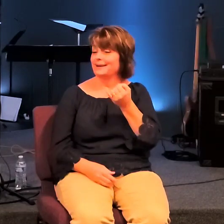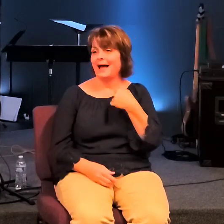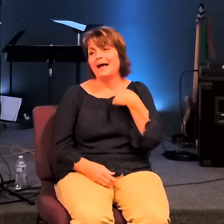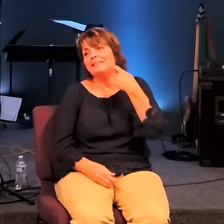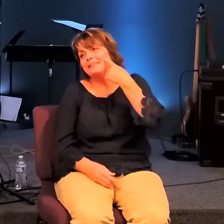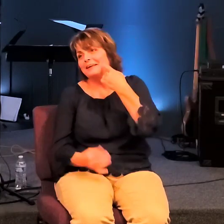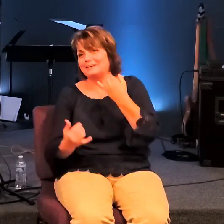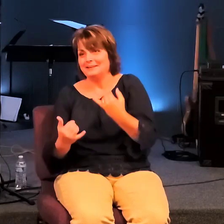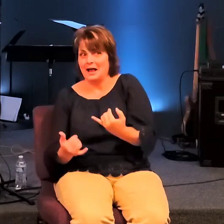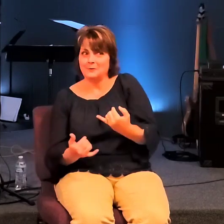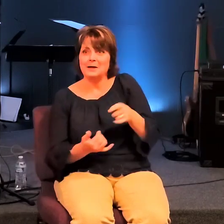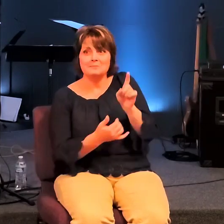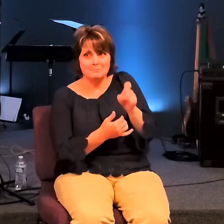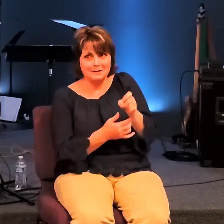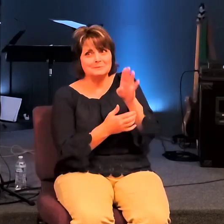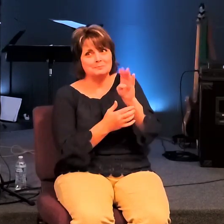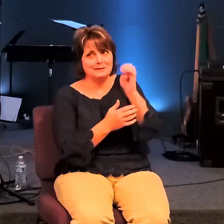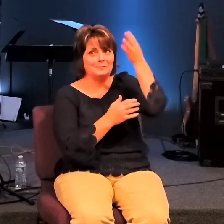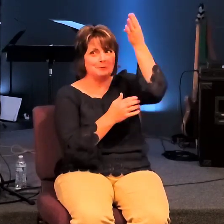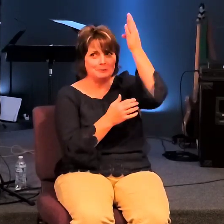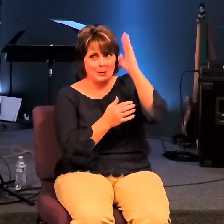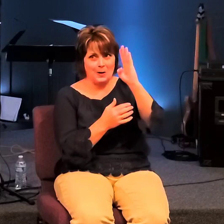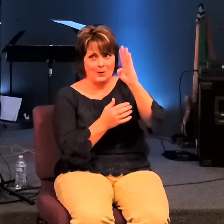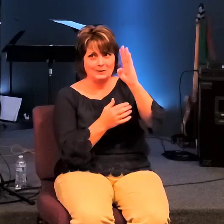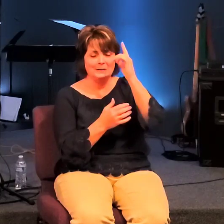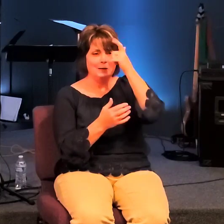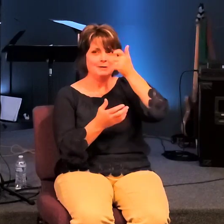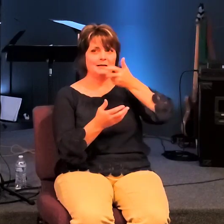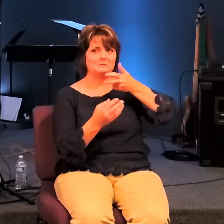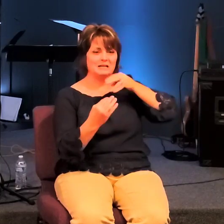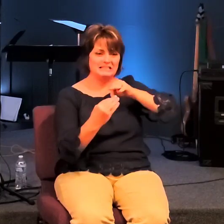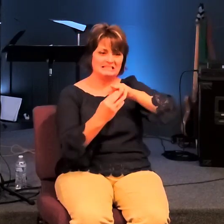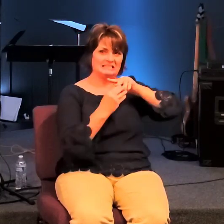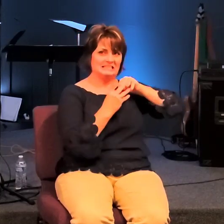God because we're having this is only one thing with the neighbor across the street